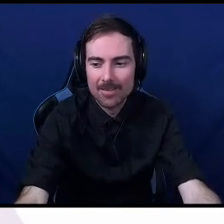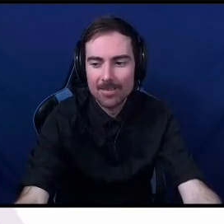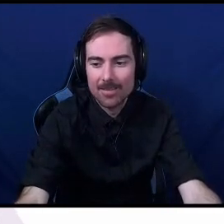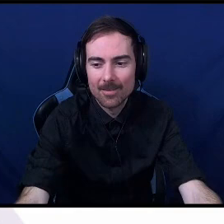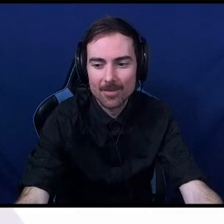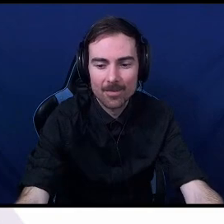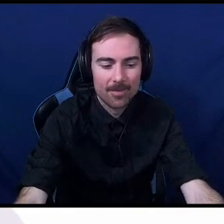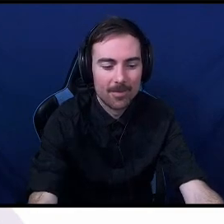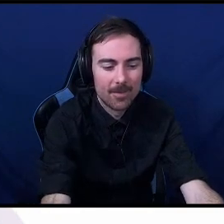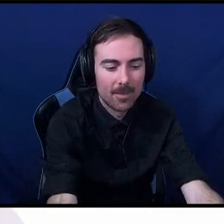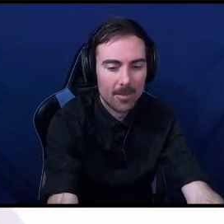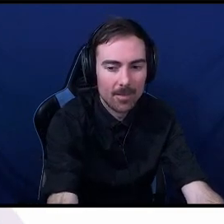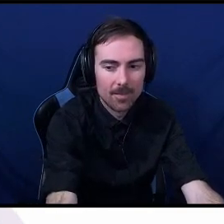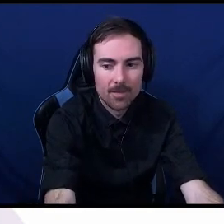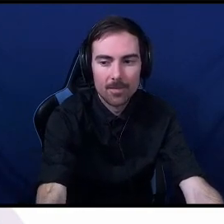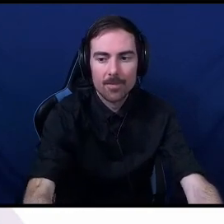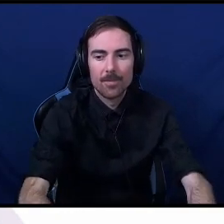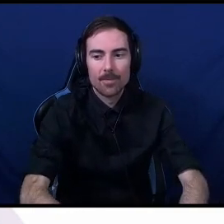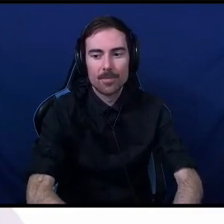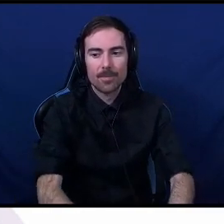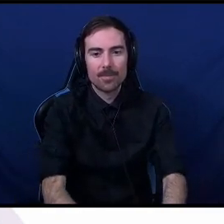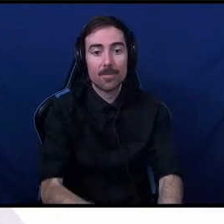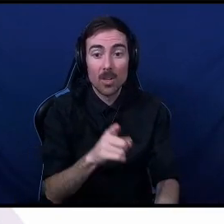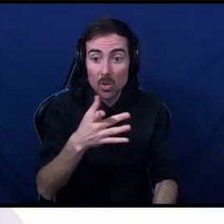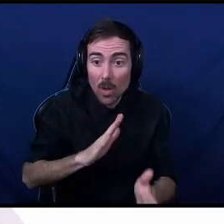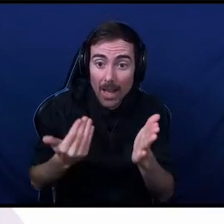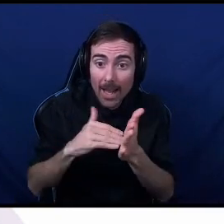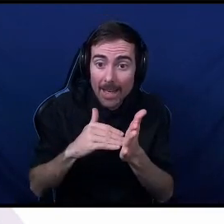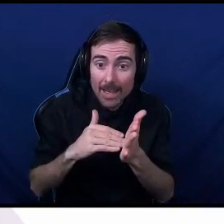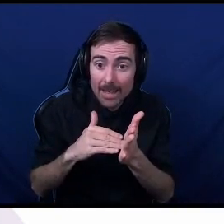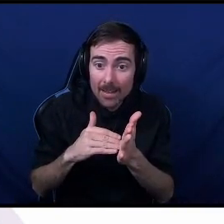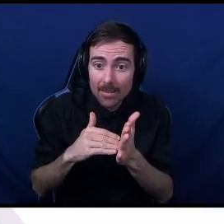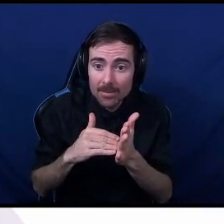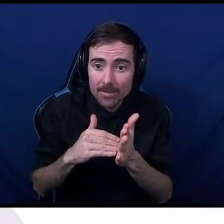And then if you do want to add something, definitely, just as well, I think part of its communicating the business